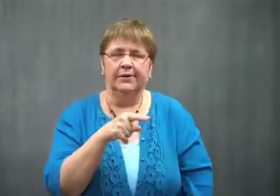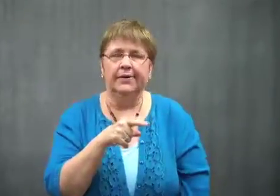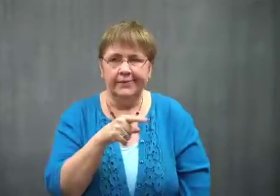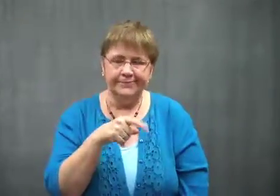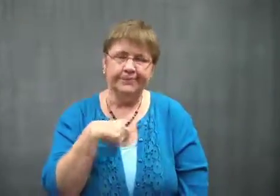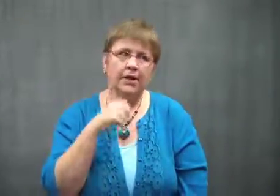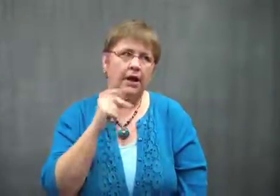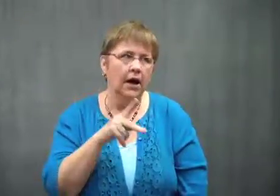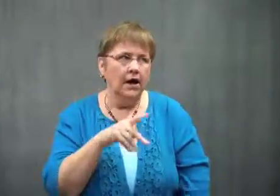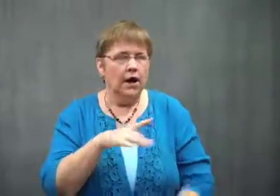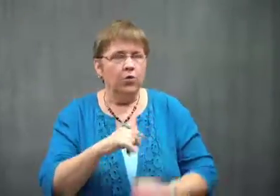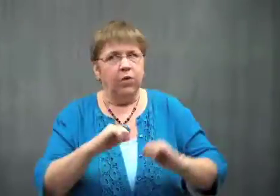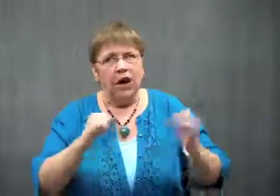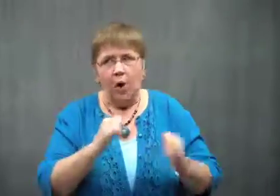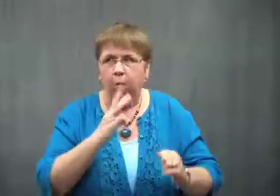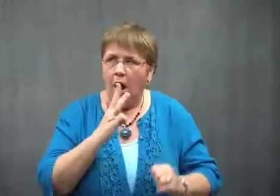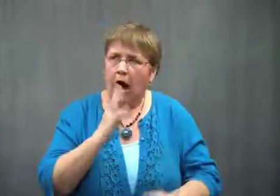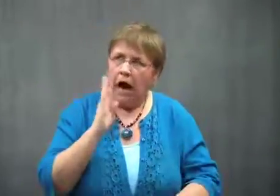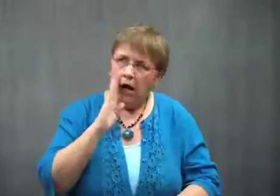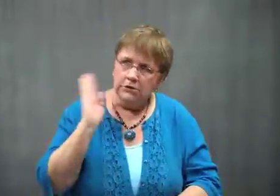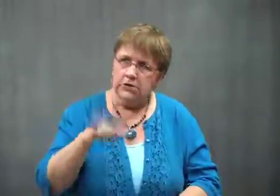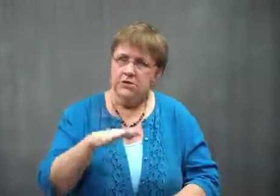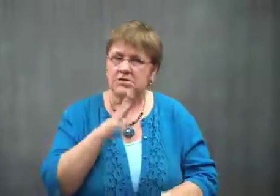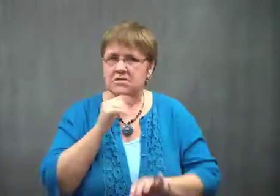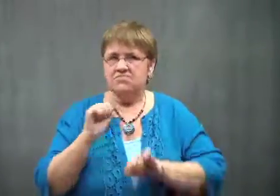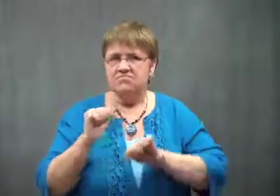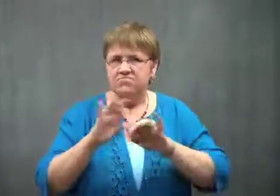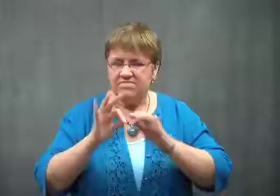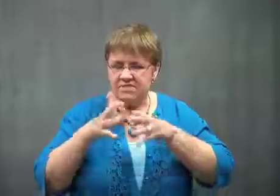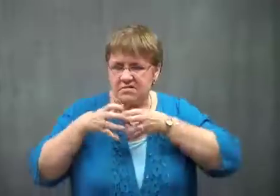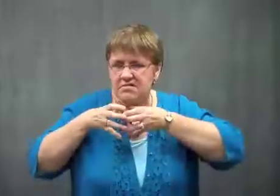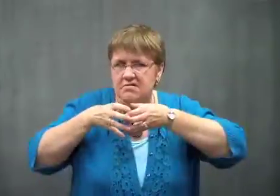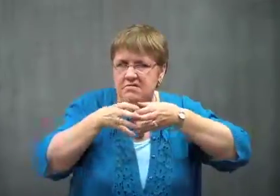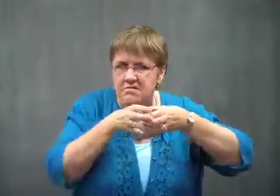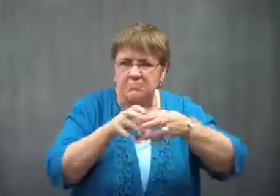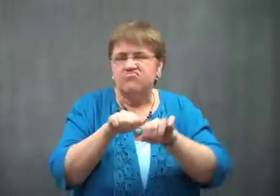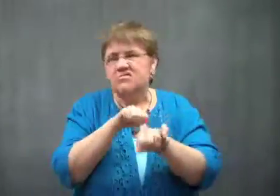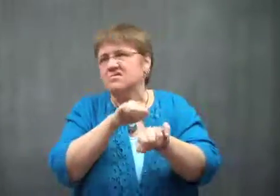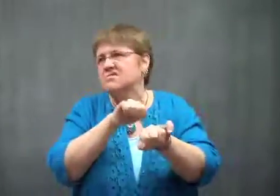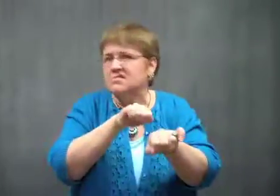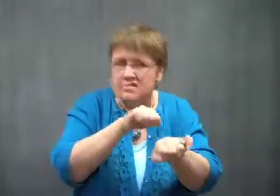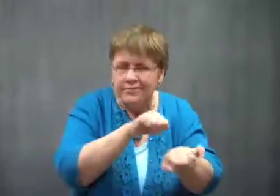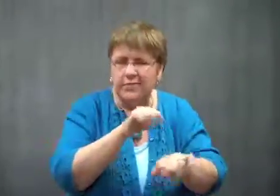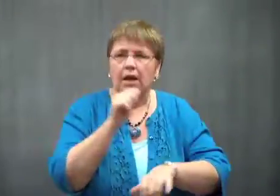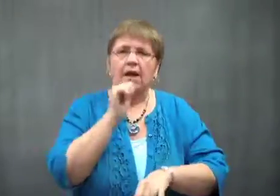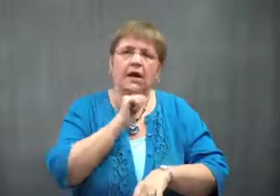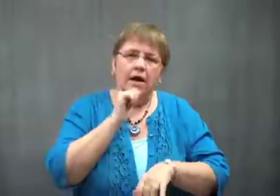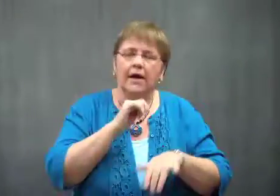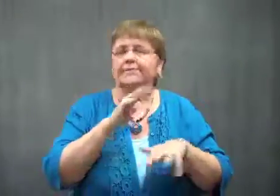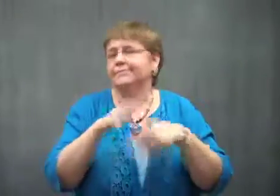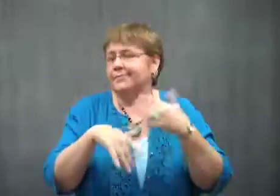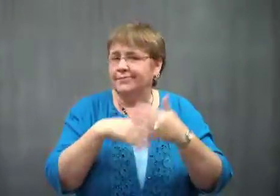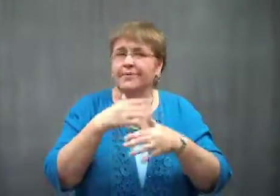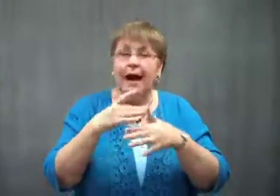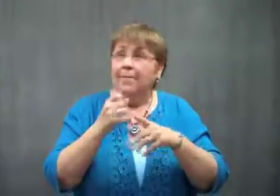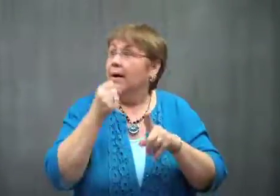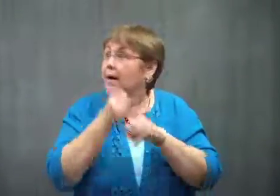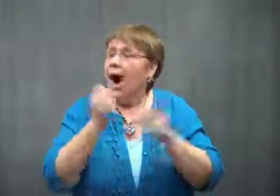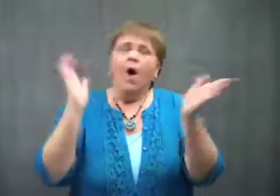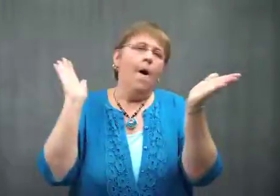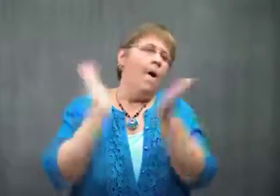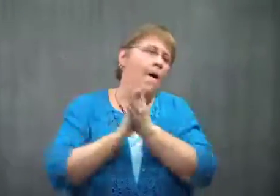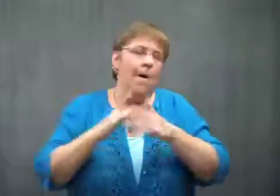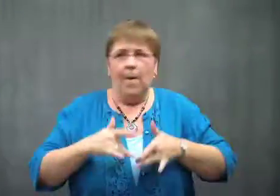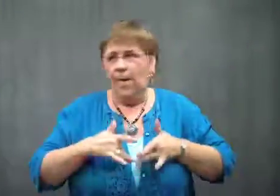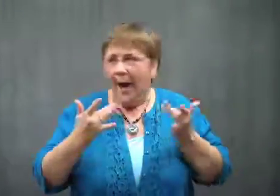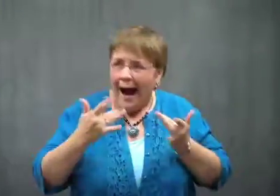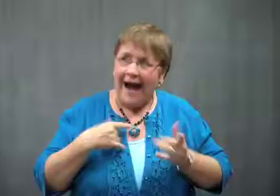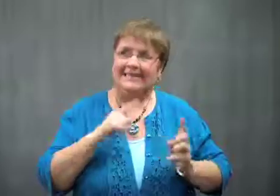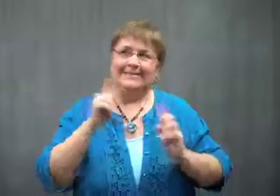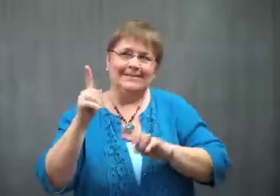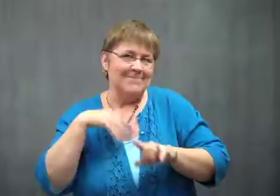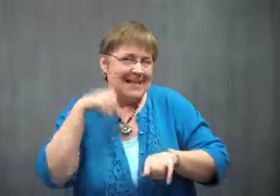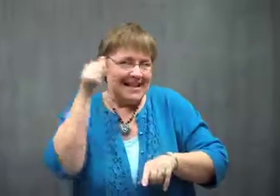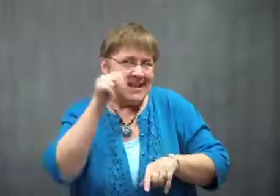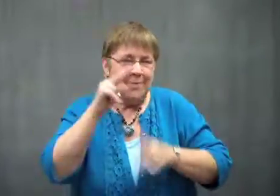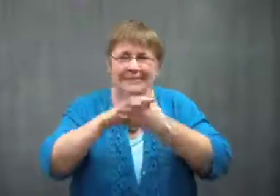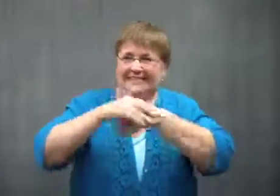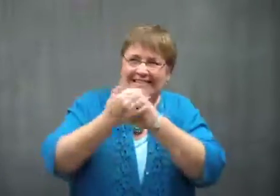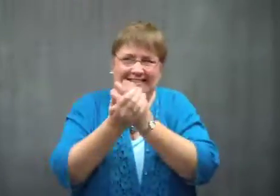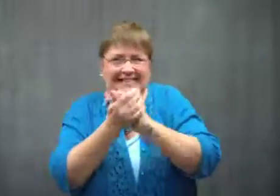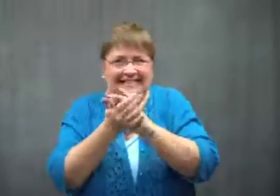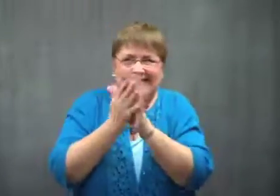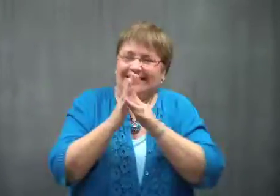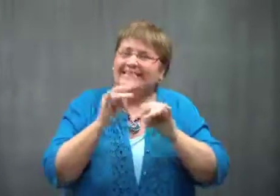Our family would drive there. We grumbled, but we went and put up with it.